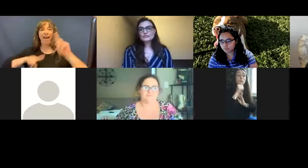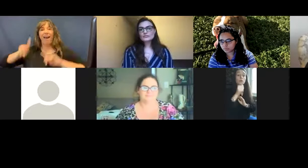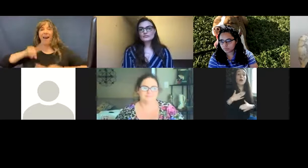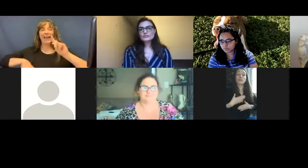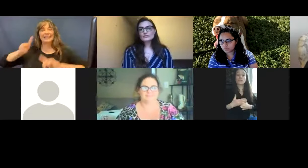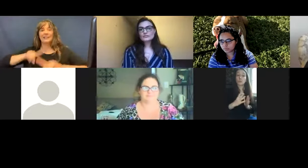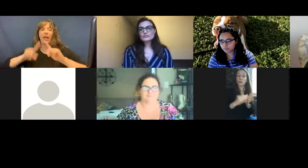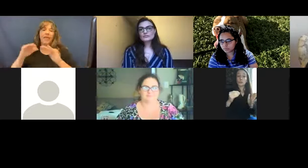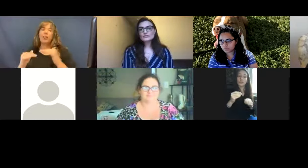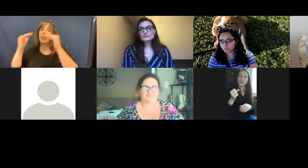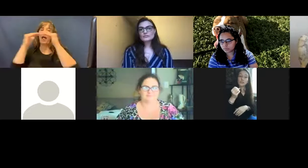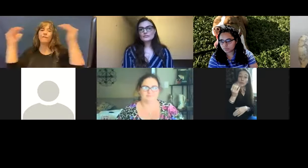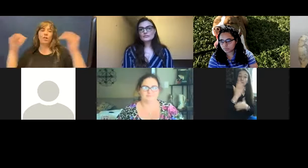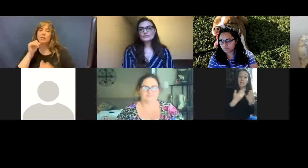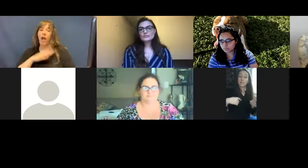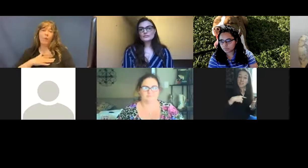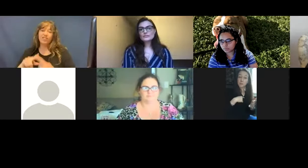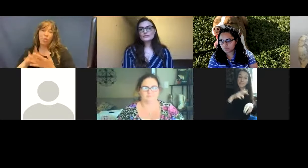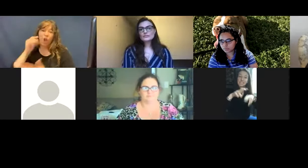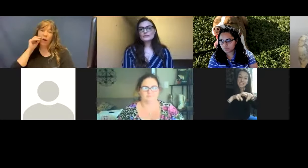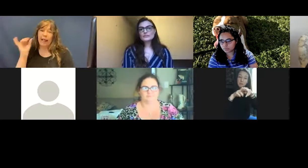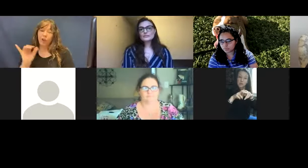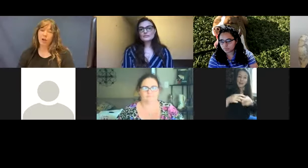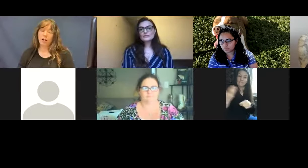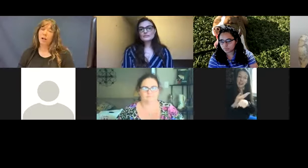and were not willing to learn. So for some of us, we have to sit through and fire them